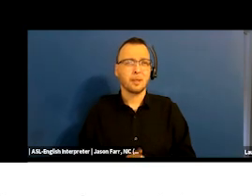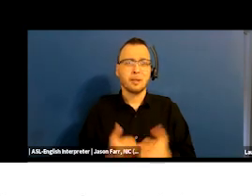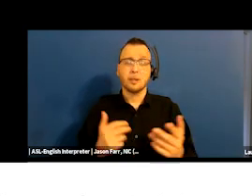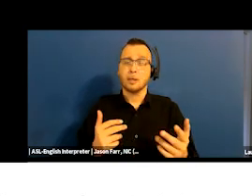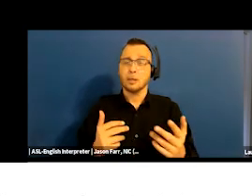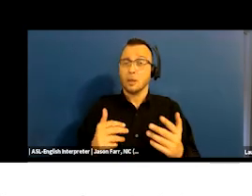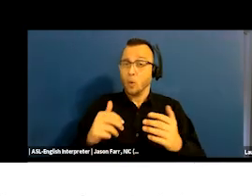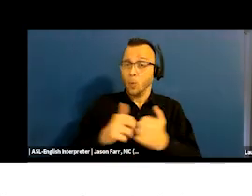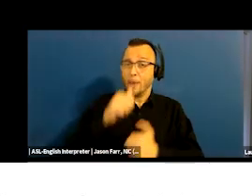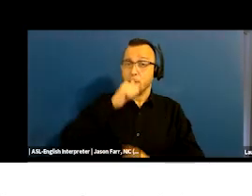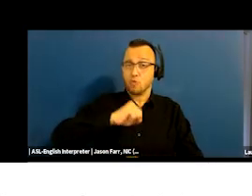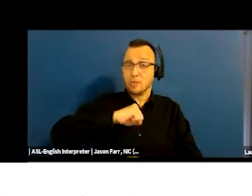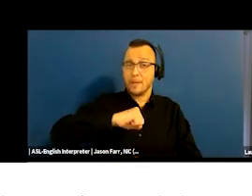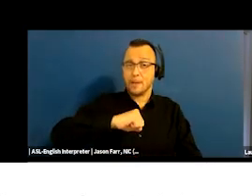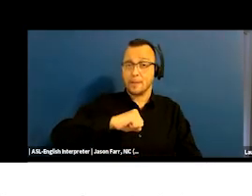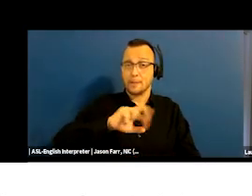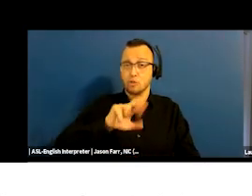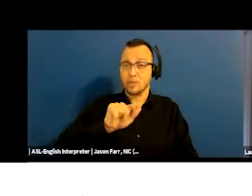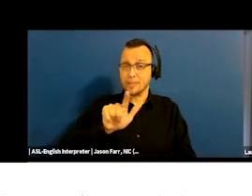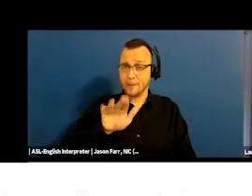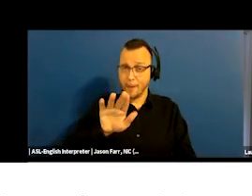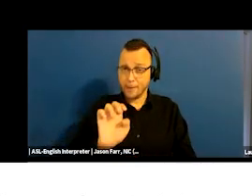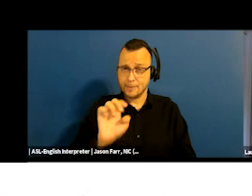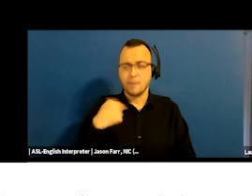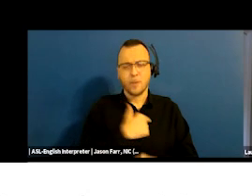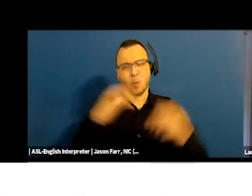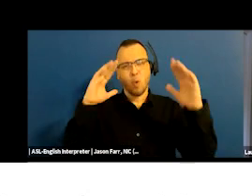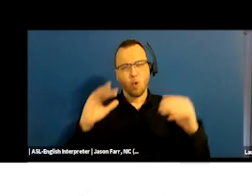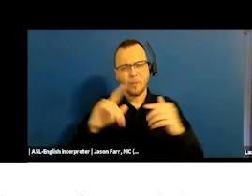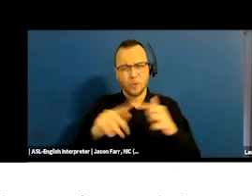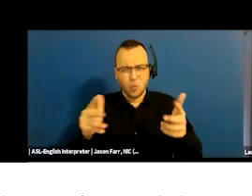or repair relationships and engagement between clients